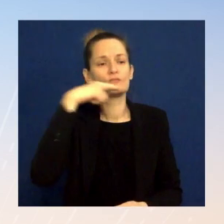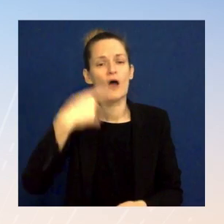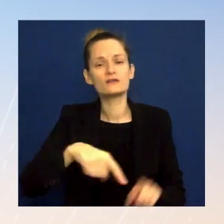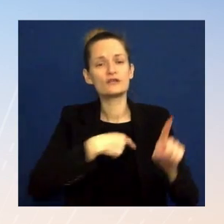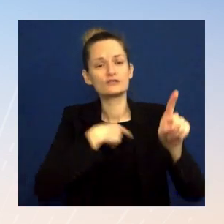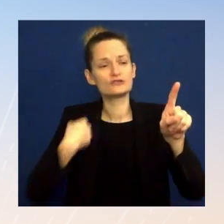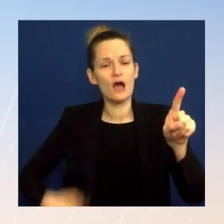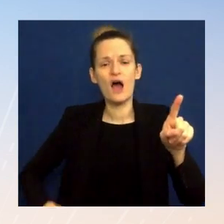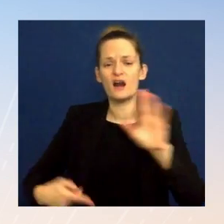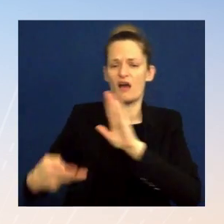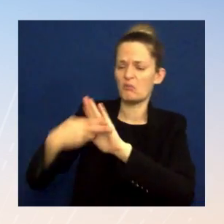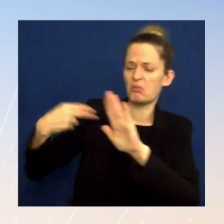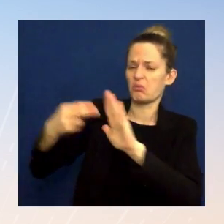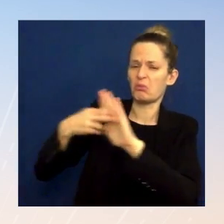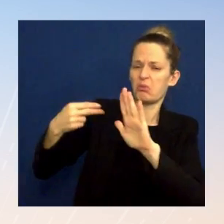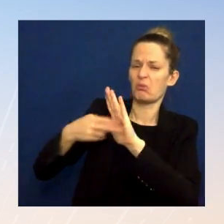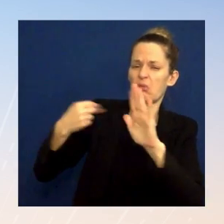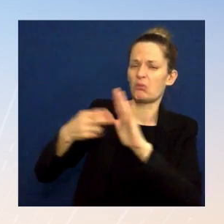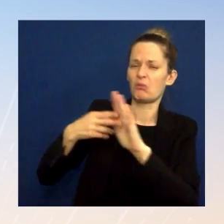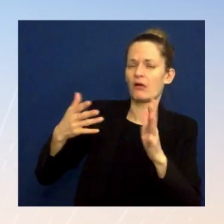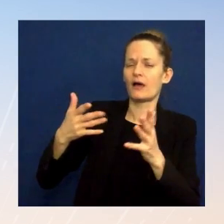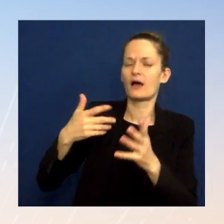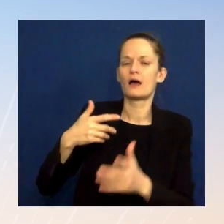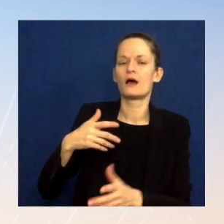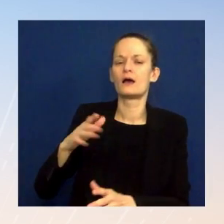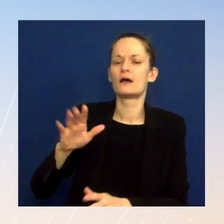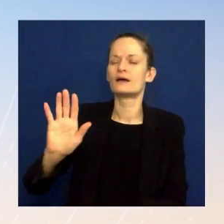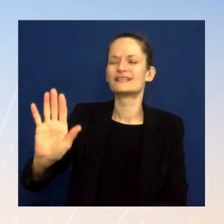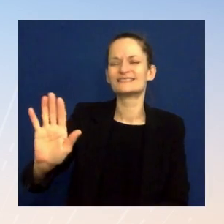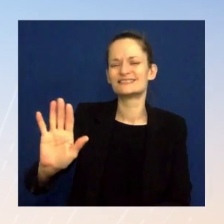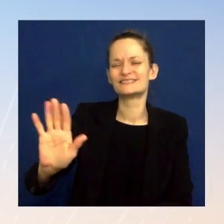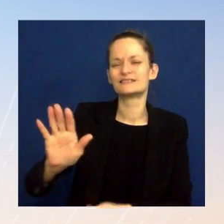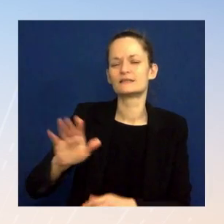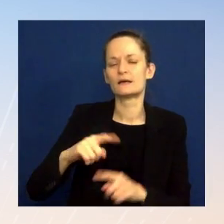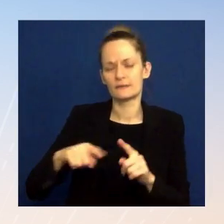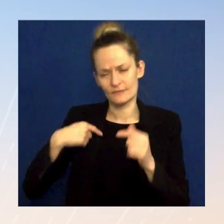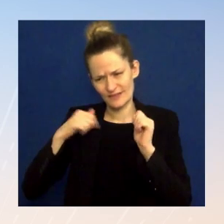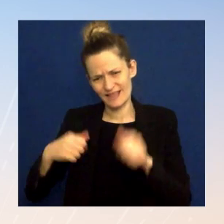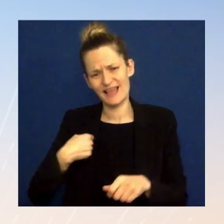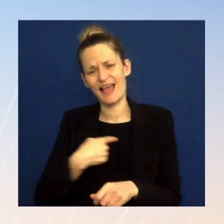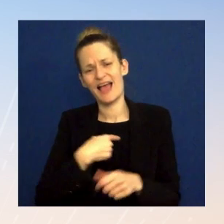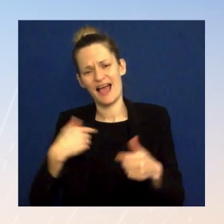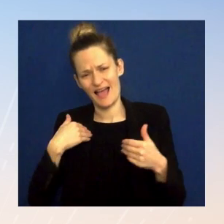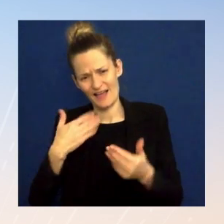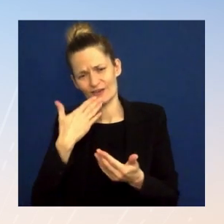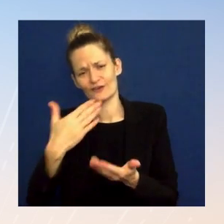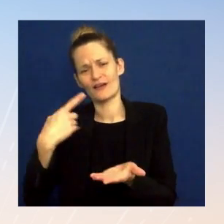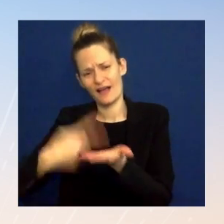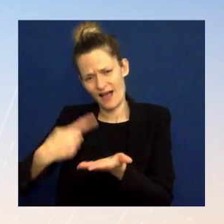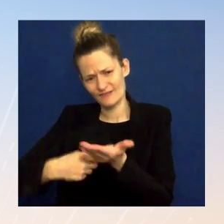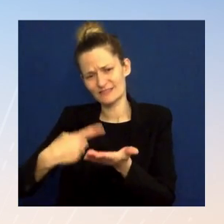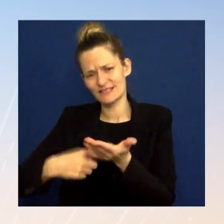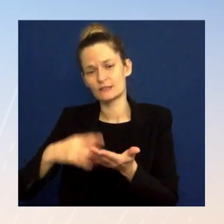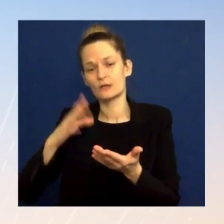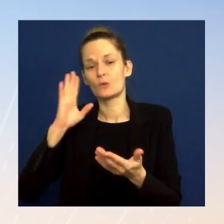I think that we can have constructive conversations with both of them. It will be more difficult to do in this circumstance because neither Xi nor Putin will be there.